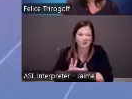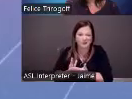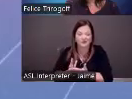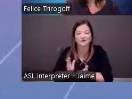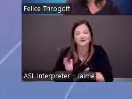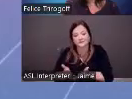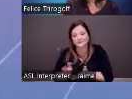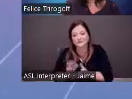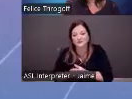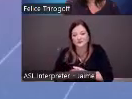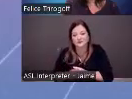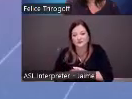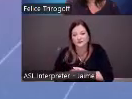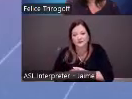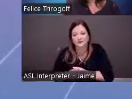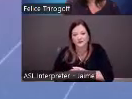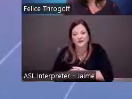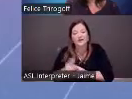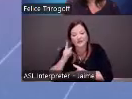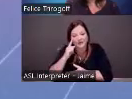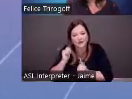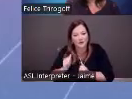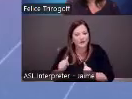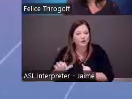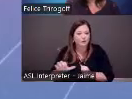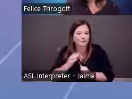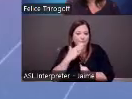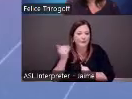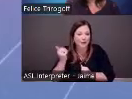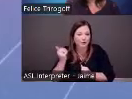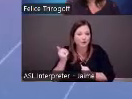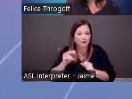So I think we could better assess the satisfaction